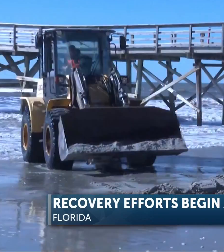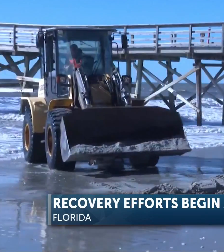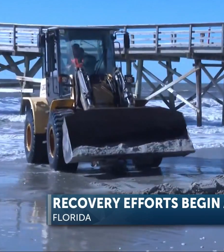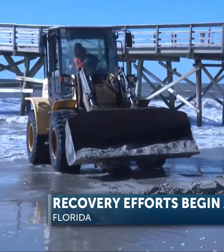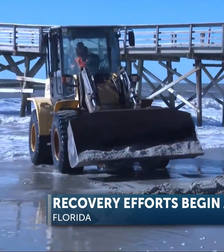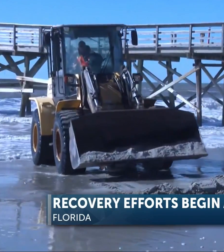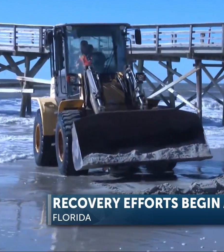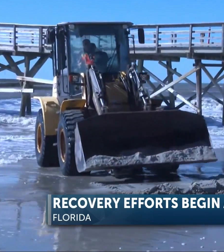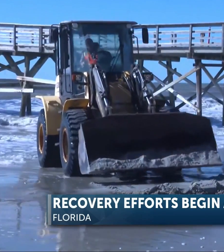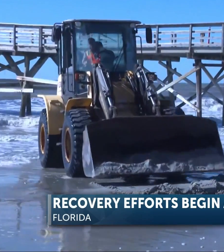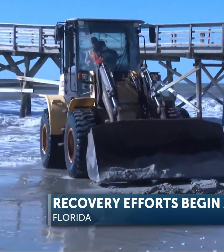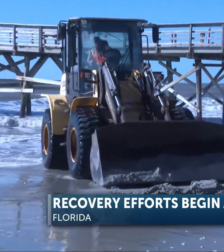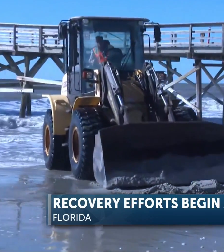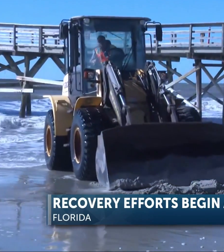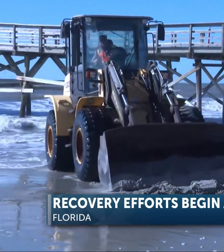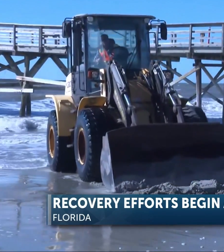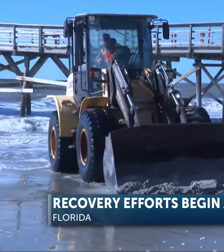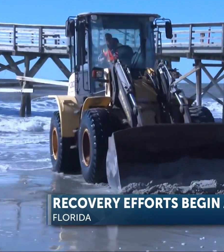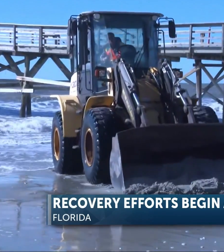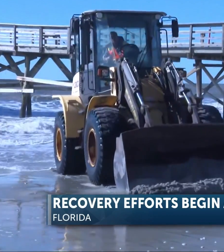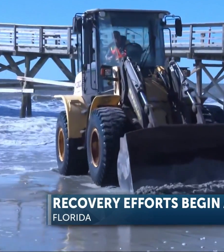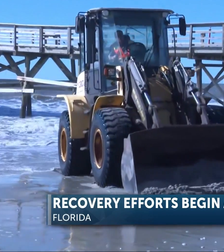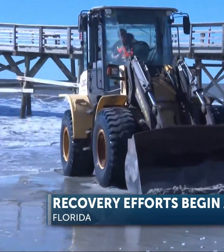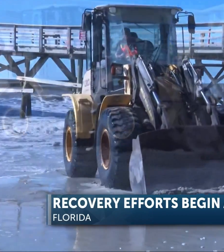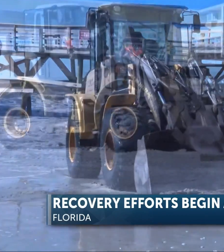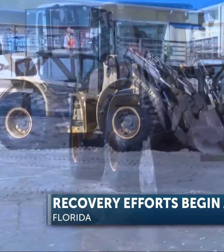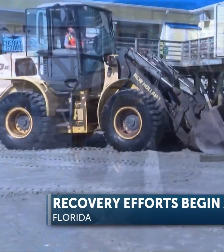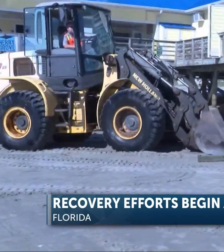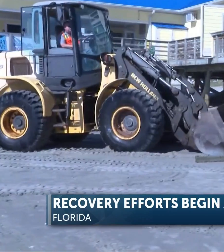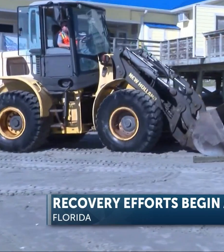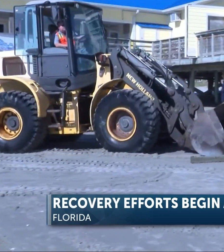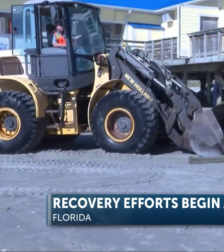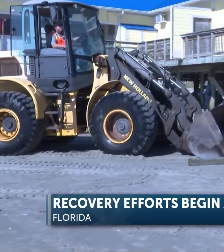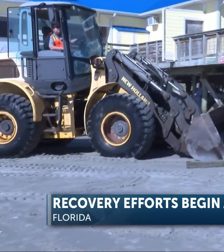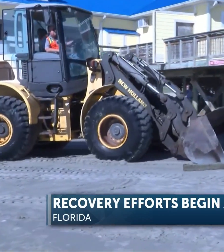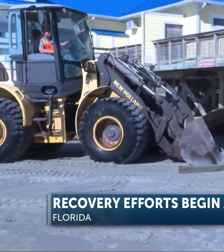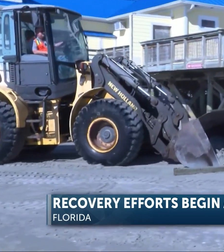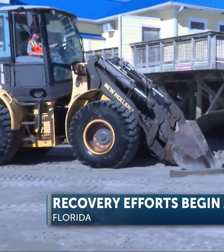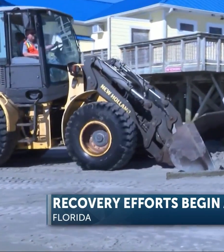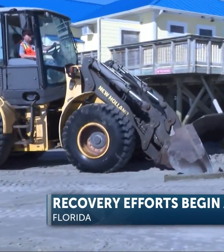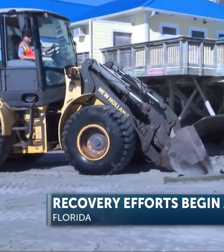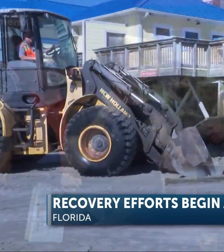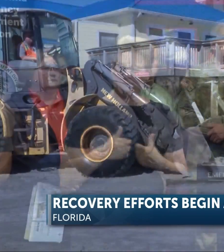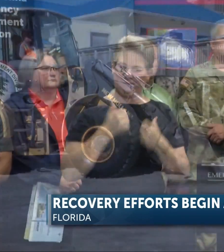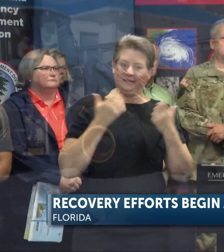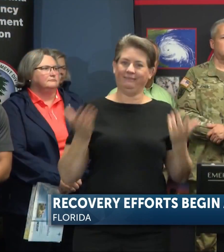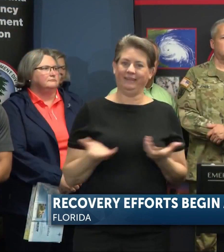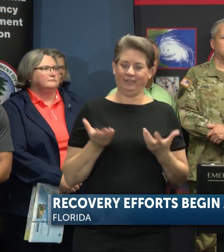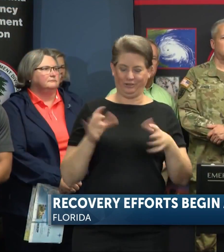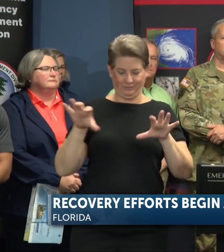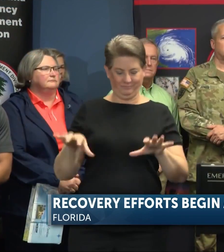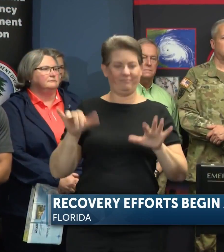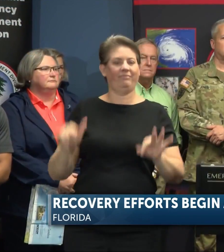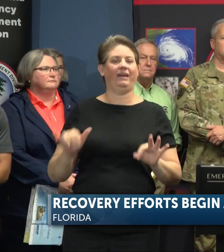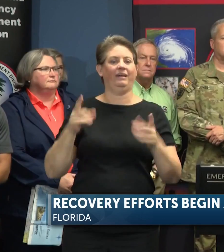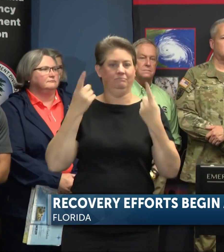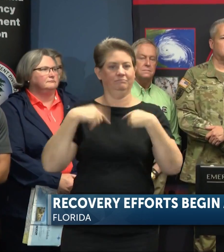ERIK ARROYO, MAYOR, SARASOTA, IT )S GOING TO BOIL DOWN TO US COMING TOGETHER, WORKING WITH THE DIFFERENT AGENCIES, WORKING WITH THE FEDERAL GOVERNMENT, AND ENSURING THAT THE RIGHT PEOPLE GET THE RIGHT SERVICES." NATS MOVING UP THE COAST, A SIMILAR SCENE ON MYRTLE BEACH WHERE CLEAN UP BEGAN.